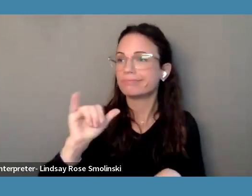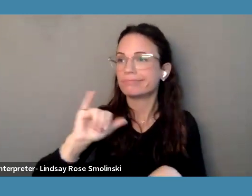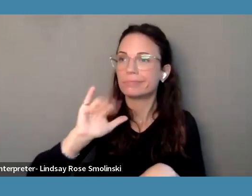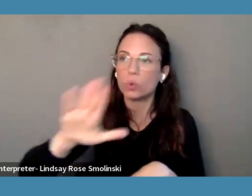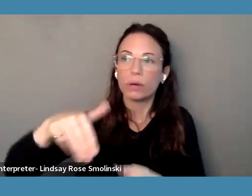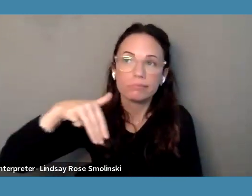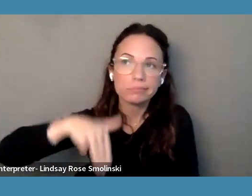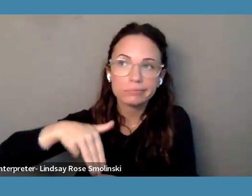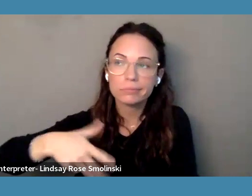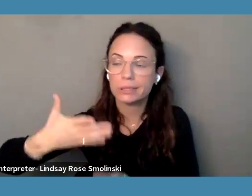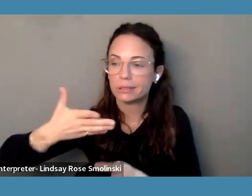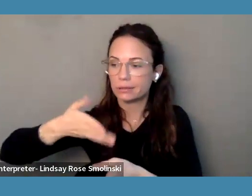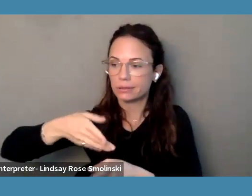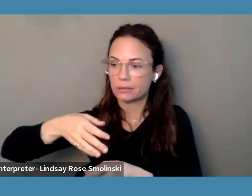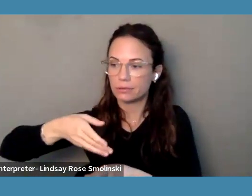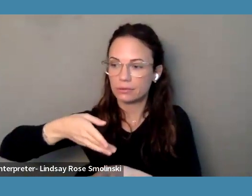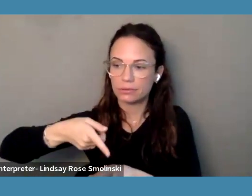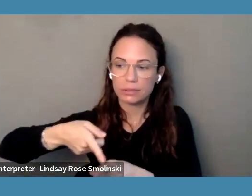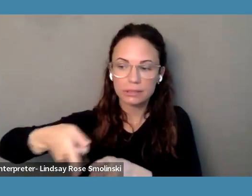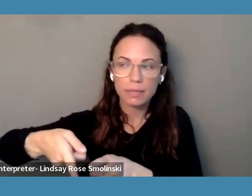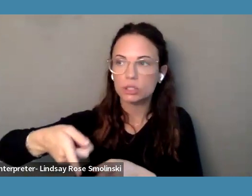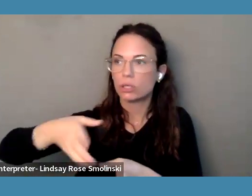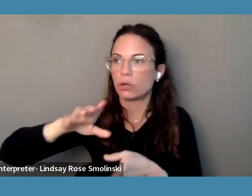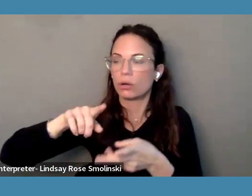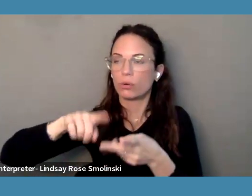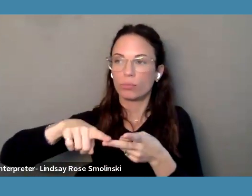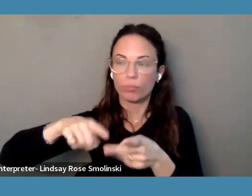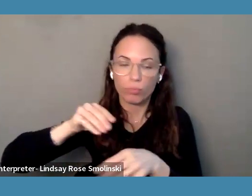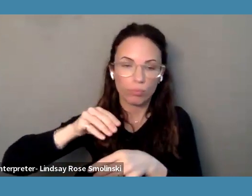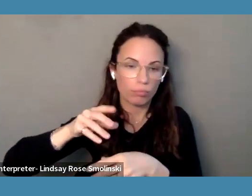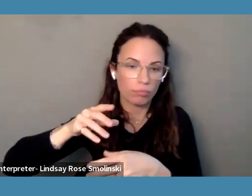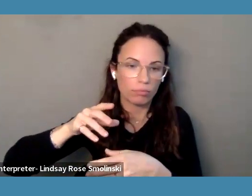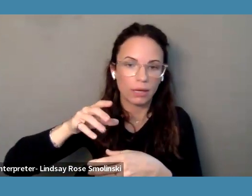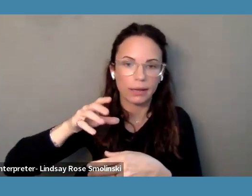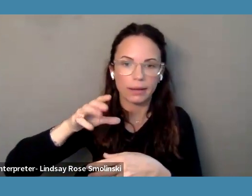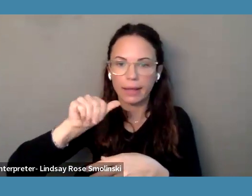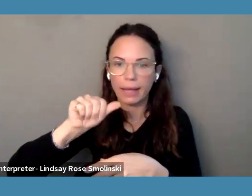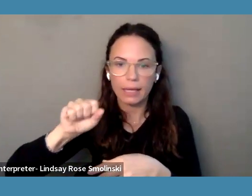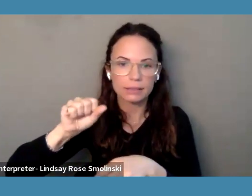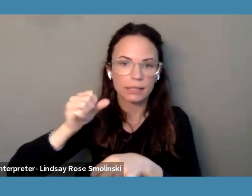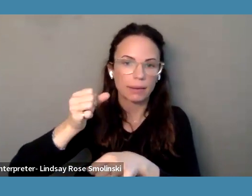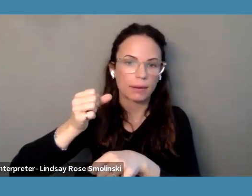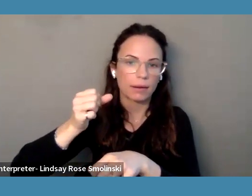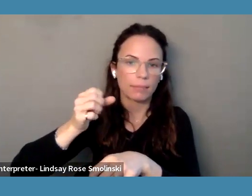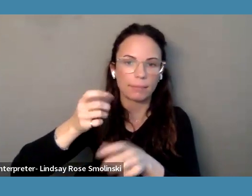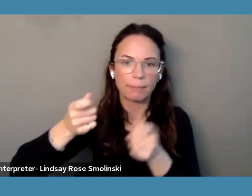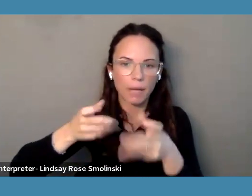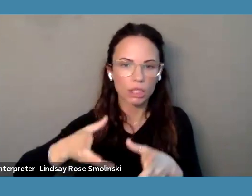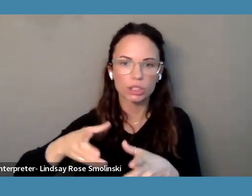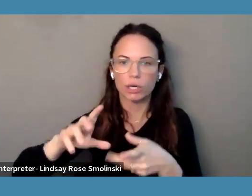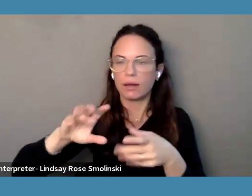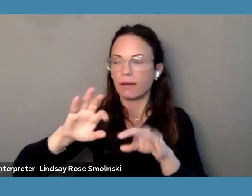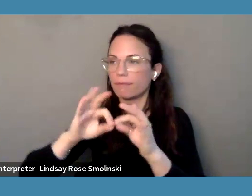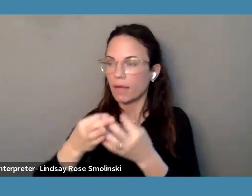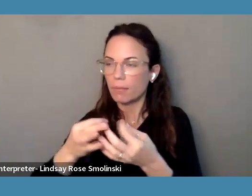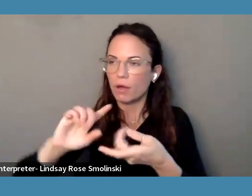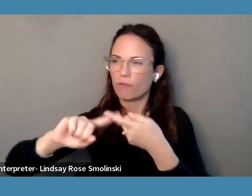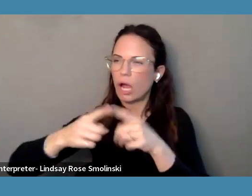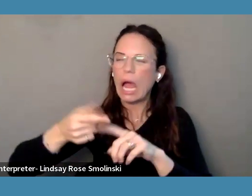a provider, a case manager, a waiver support coordinator, family members, friends, anybody with specific knowledge